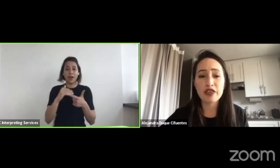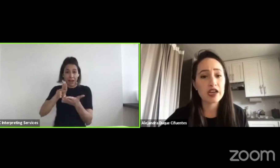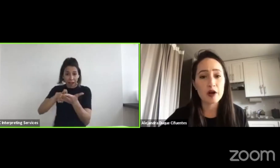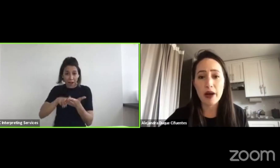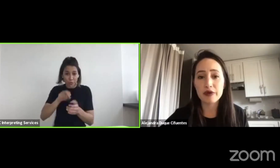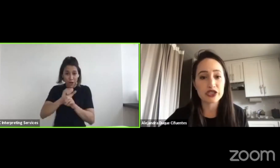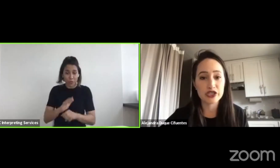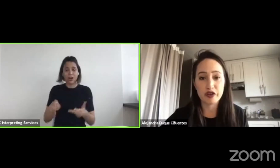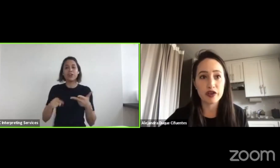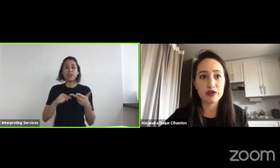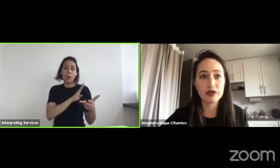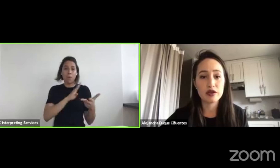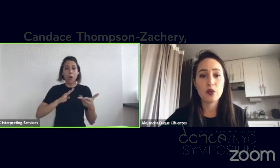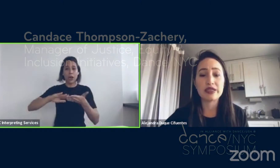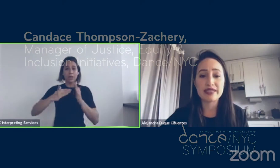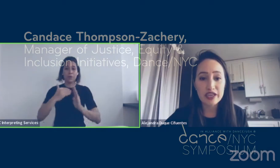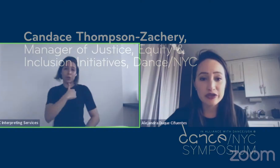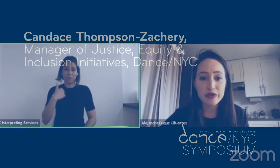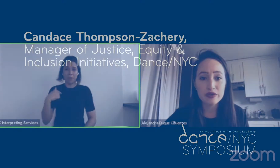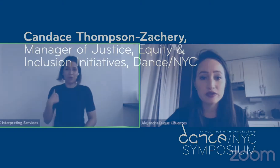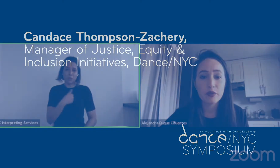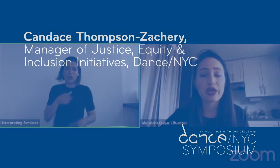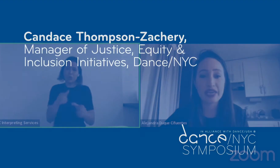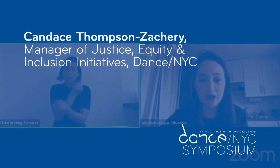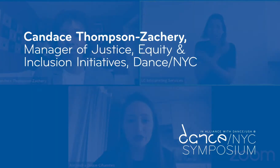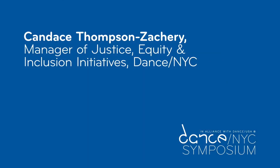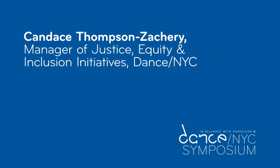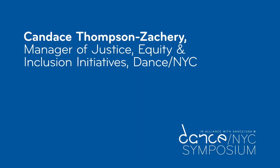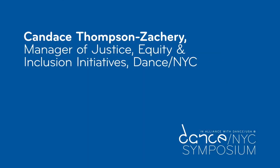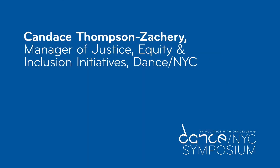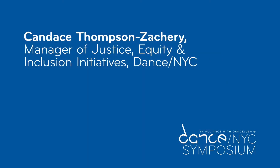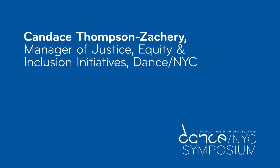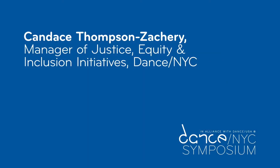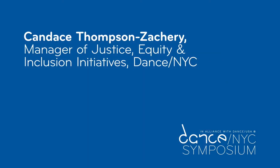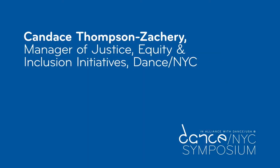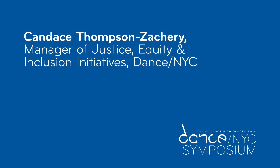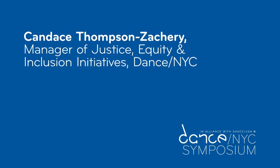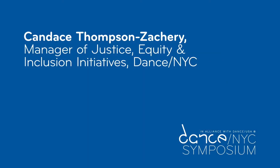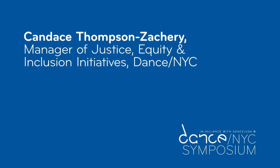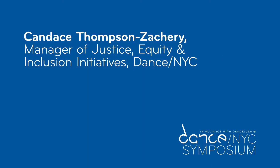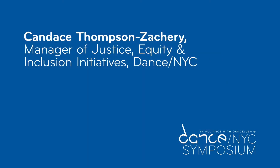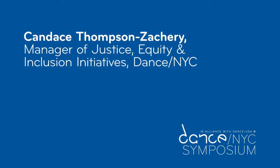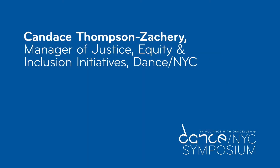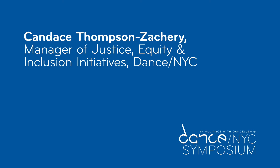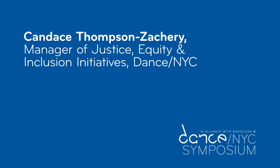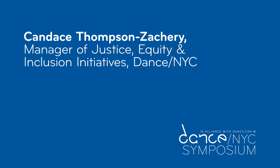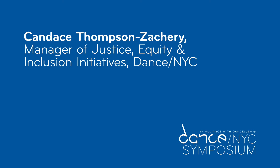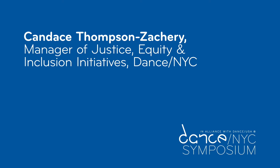EVERYTHING IN OUR POWER TO SERVE YOU. WE SEE YOU. WE HEAR YOU. HELP IS ON THE WAY.